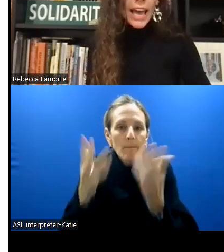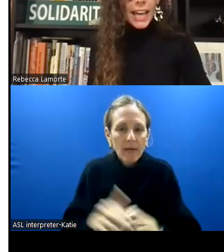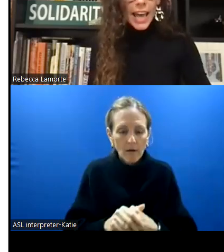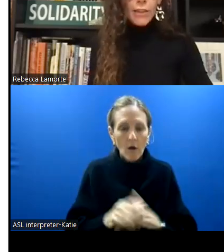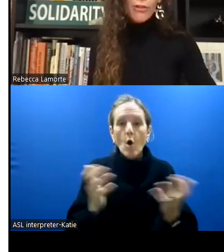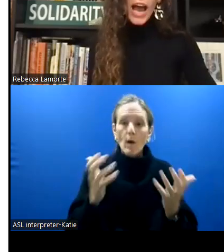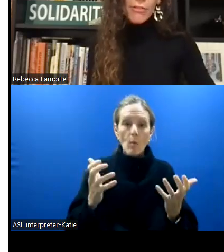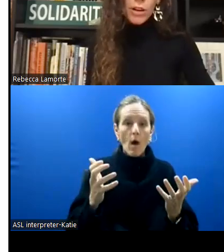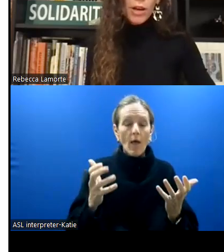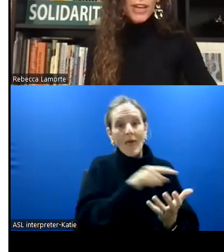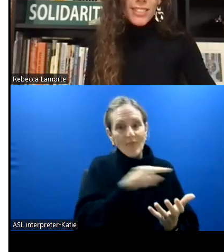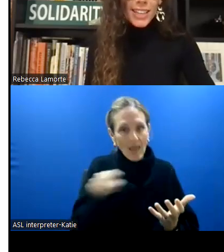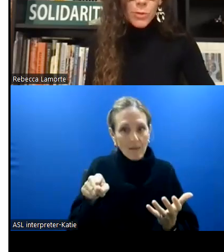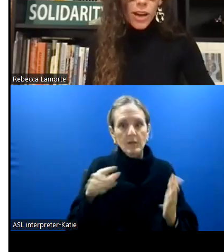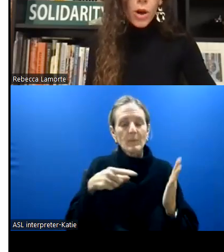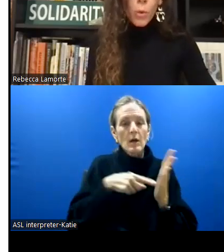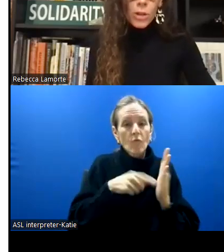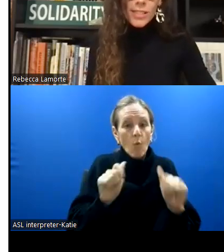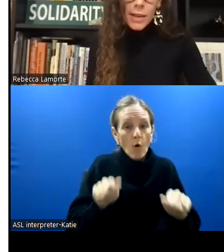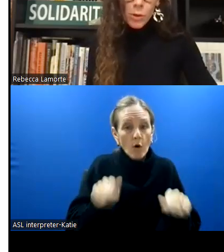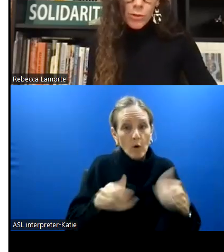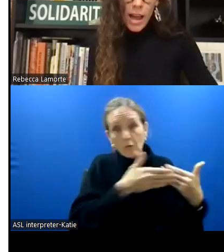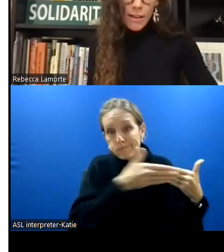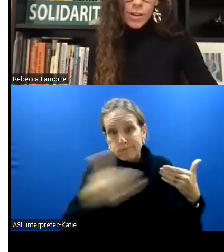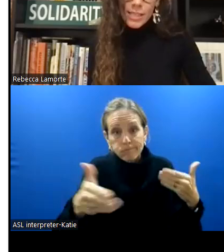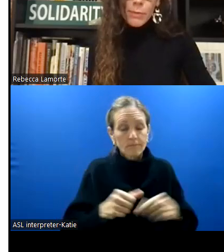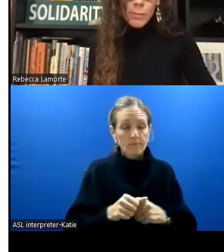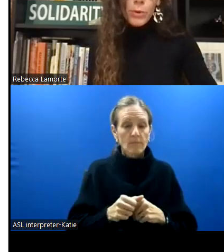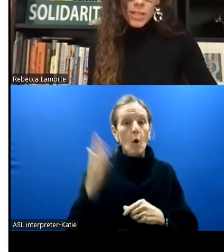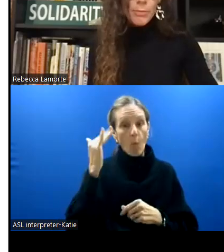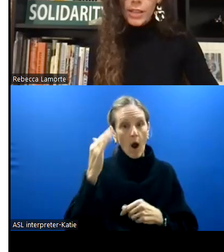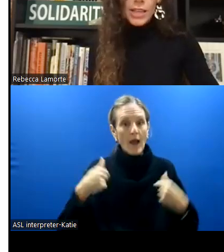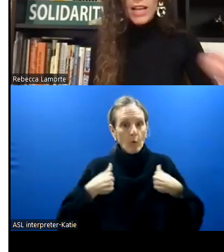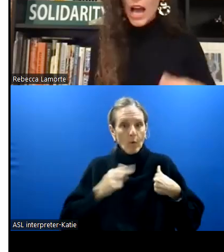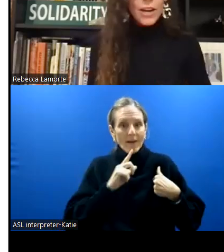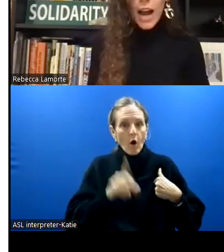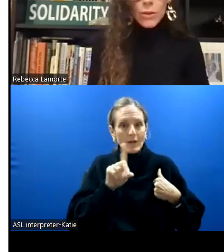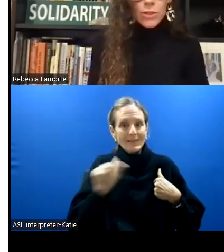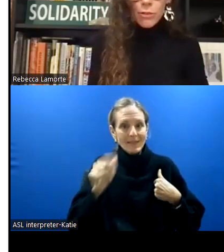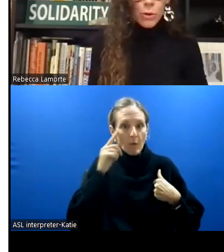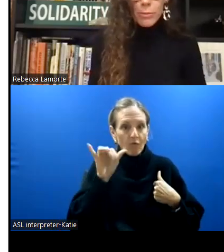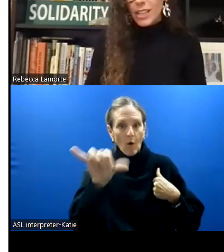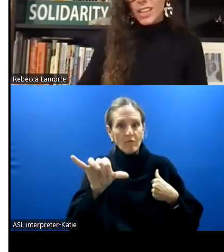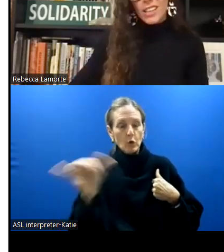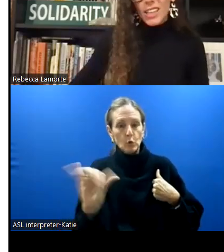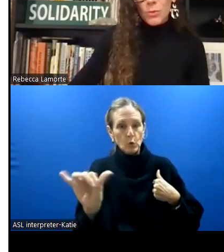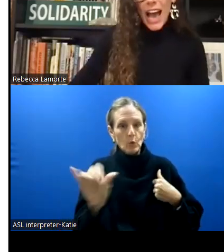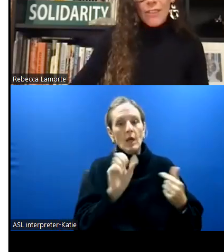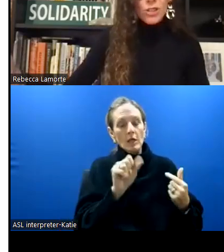AKA forever. Because guess what? We're disabled forever as people with disabilities, and our housing affordability and the needs we have